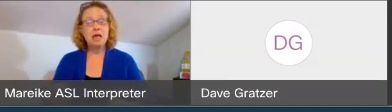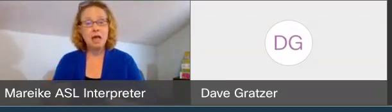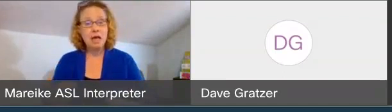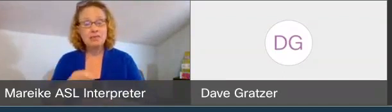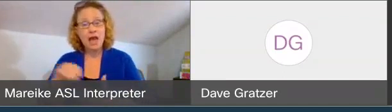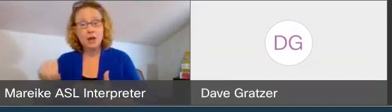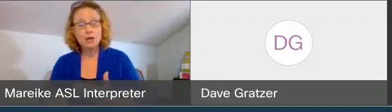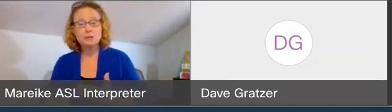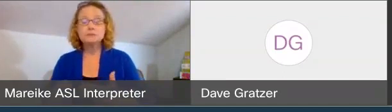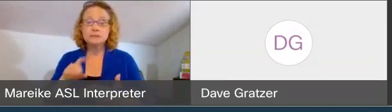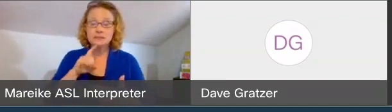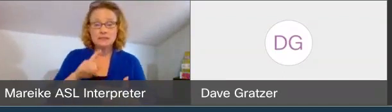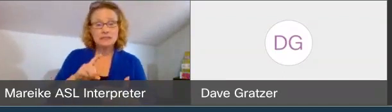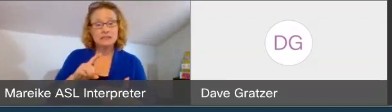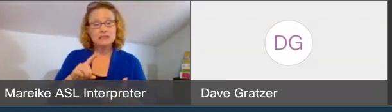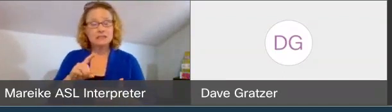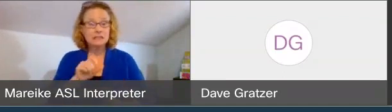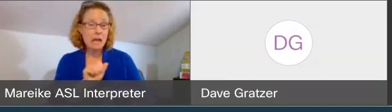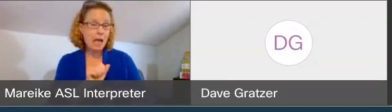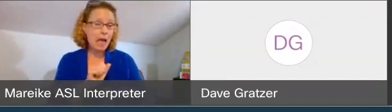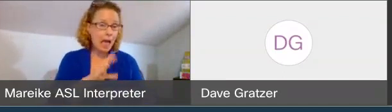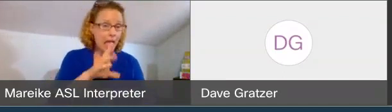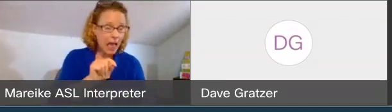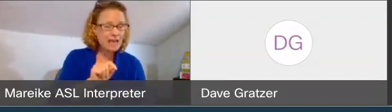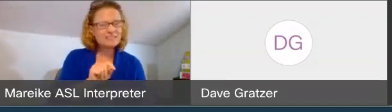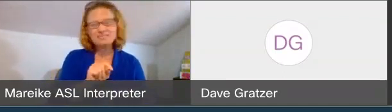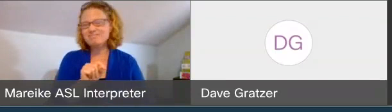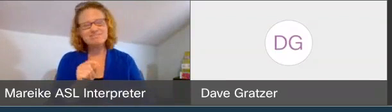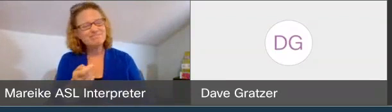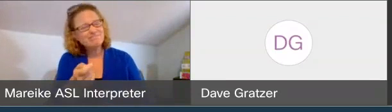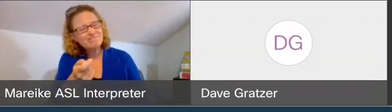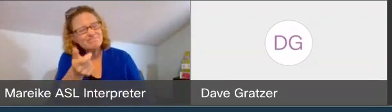is fairly thin. There haven't been a lot of studies that looked at the